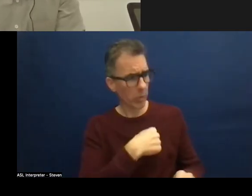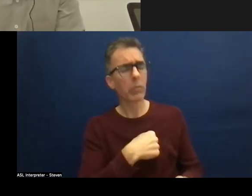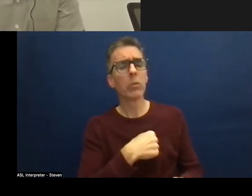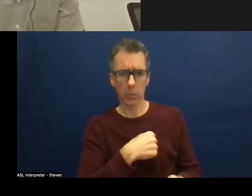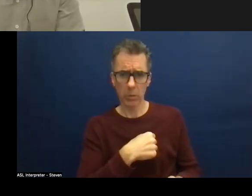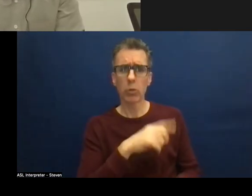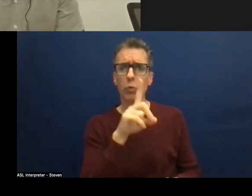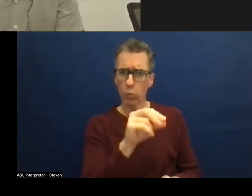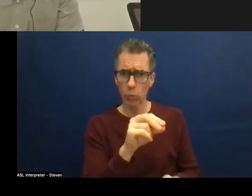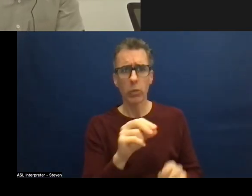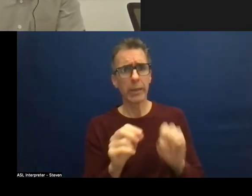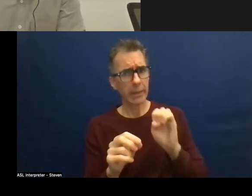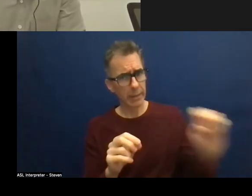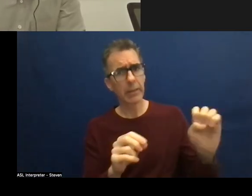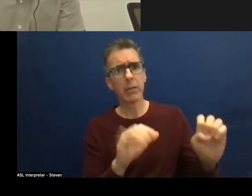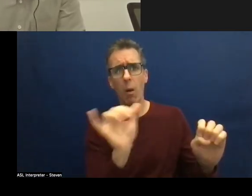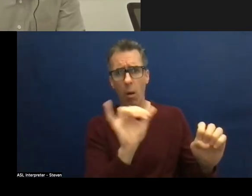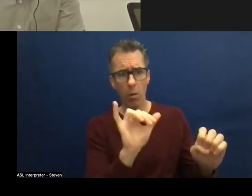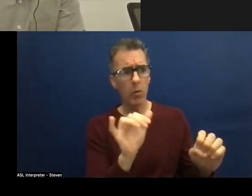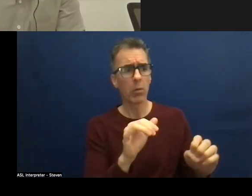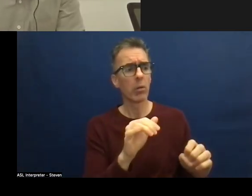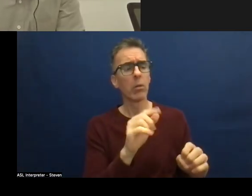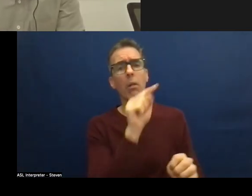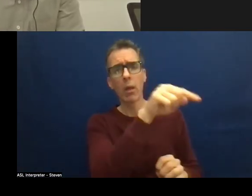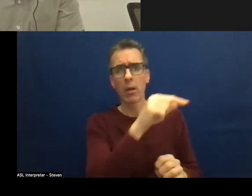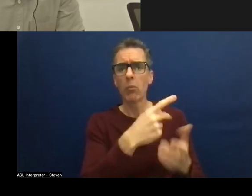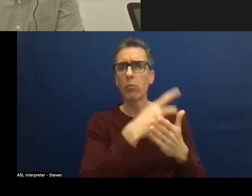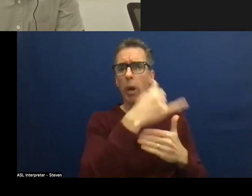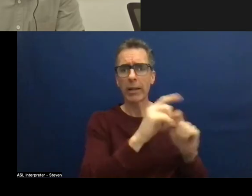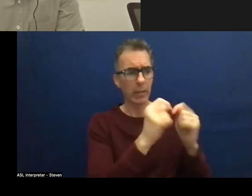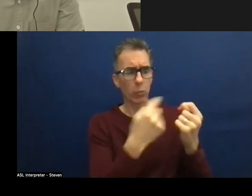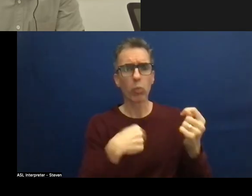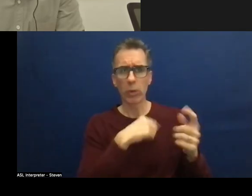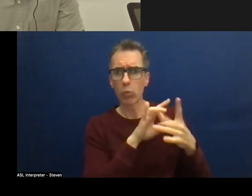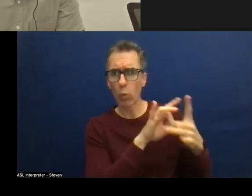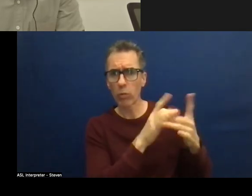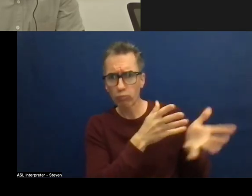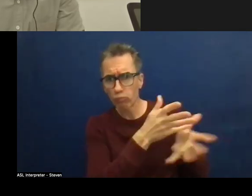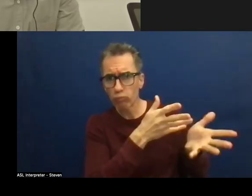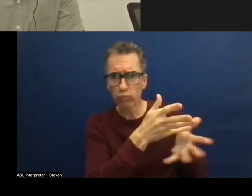as well and we certainly have been coordinating with the project team over there on that. But I don't think we have done, well,